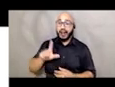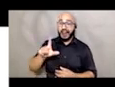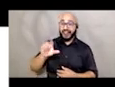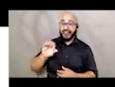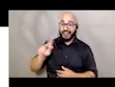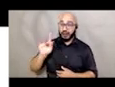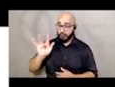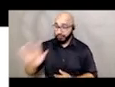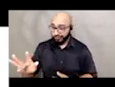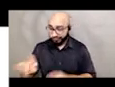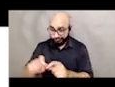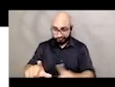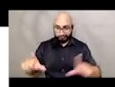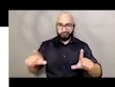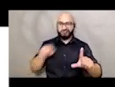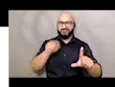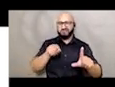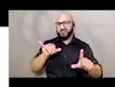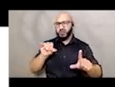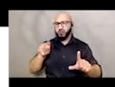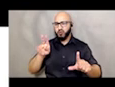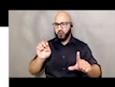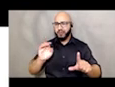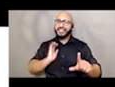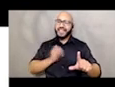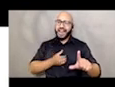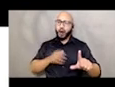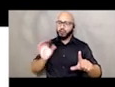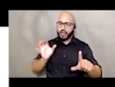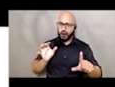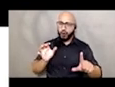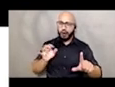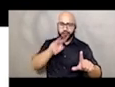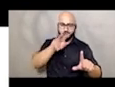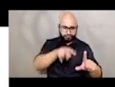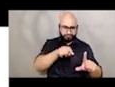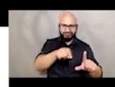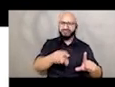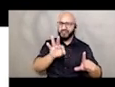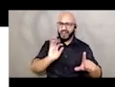and having our own channel where you can find our presentation.